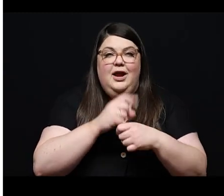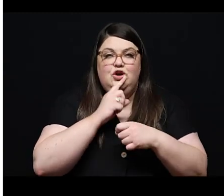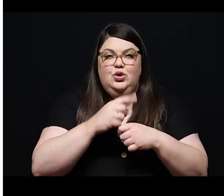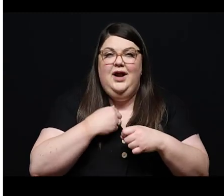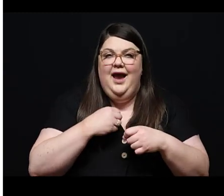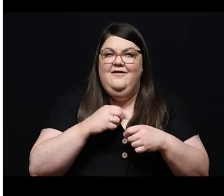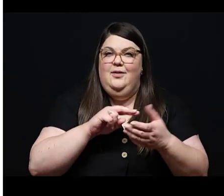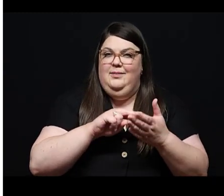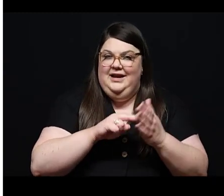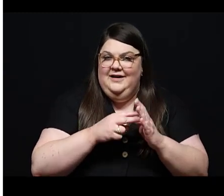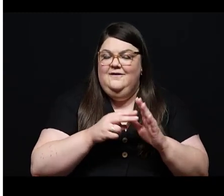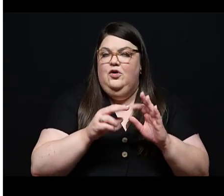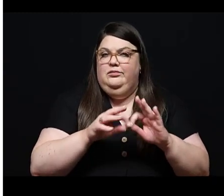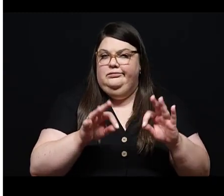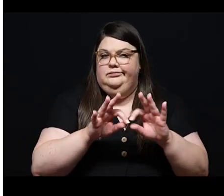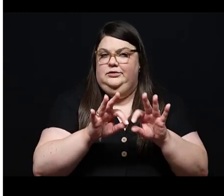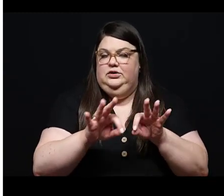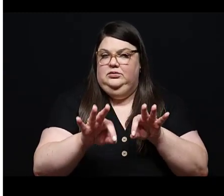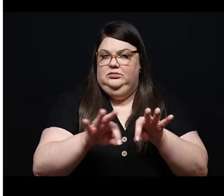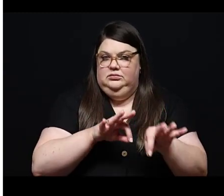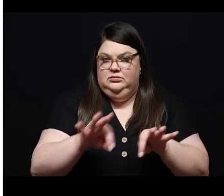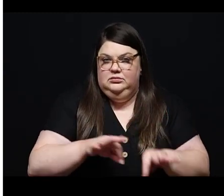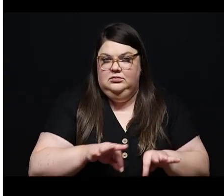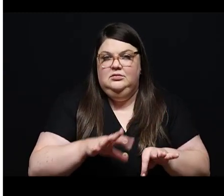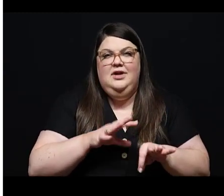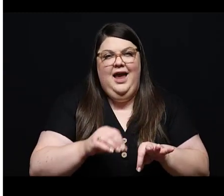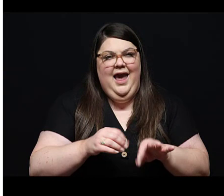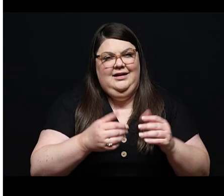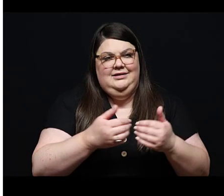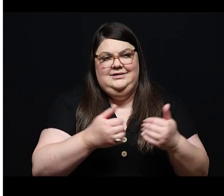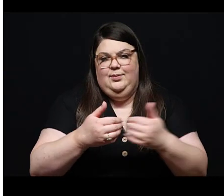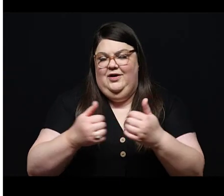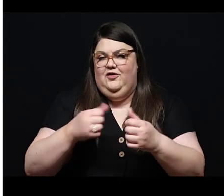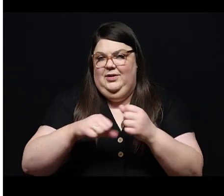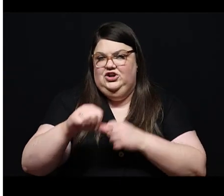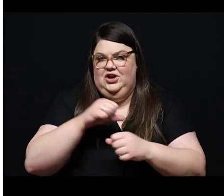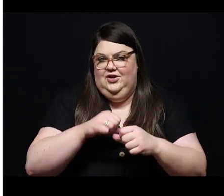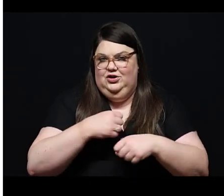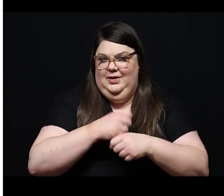unique from one another to ensure accessibility. Make sure the links are clear and descriptive.